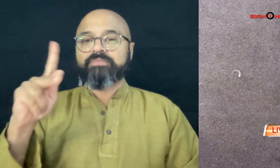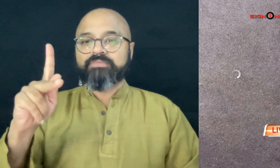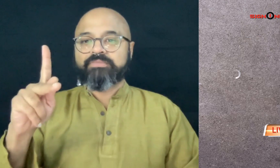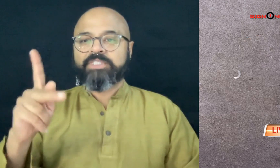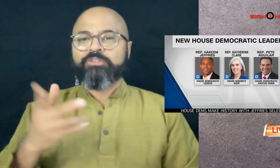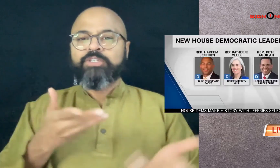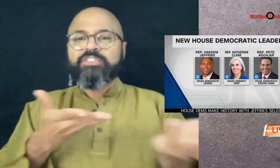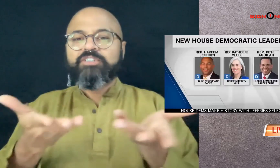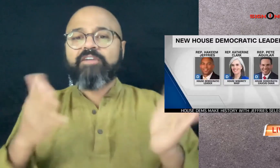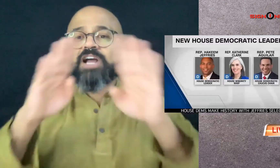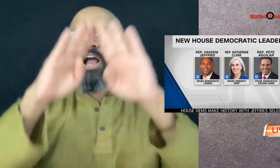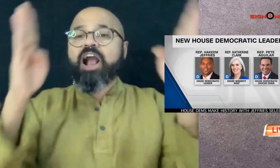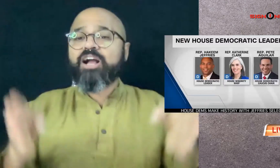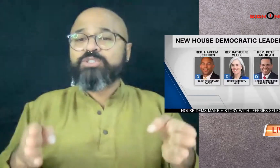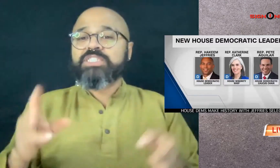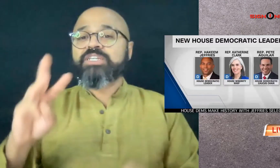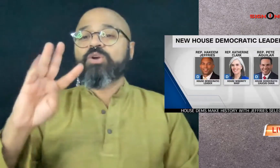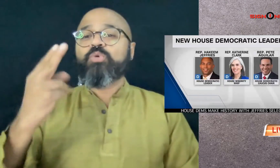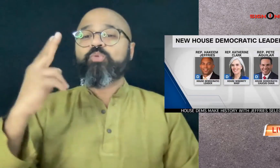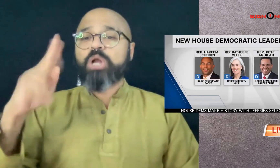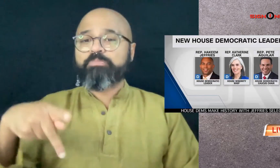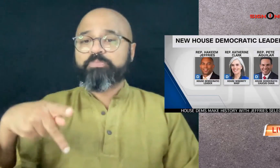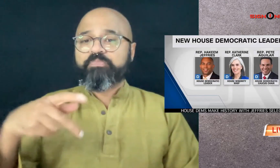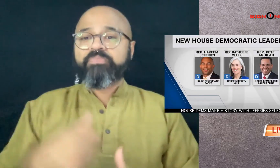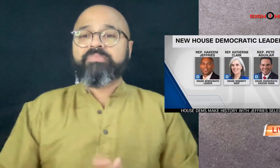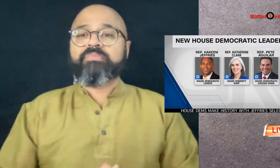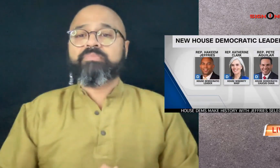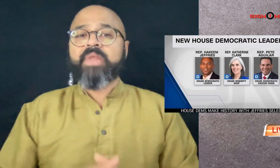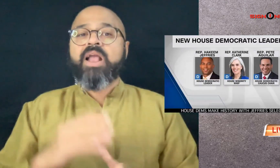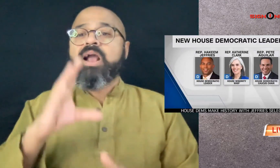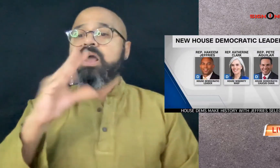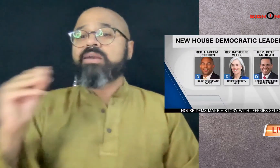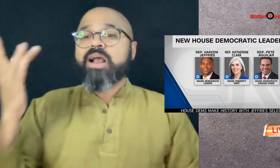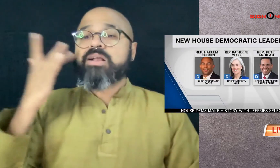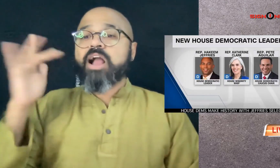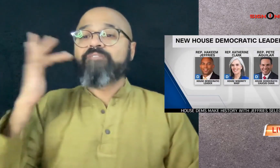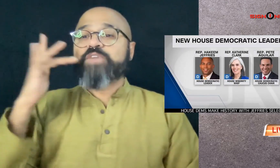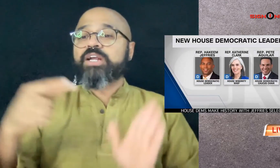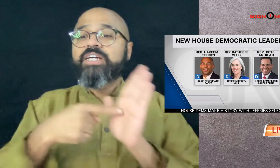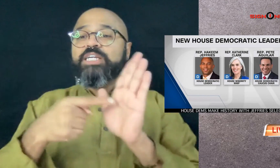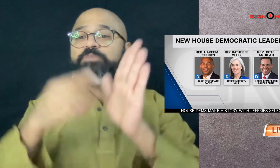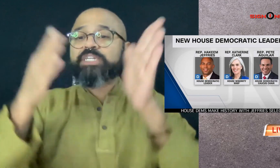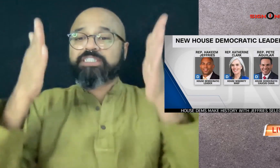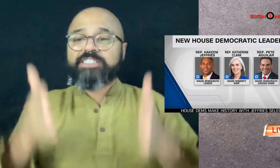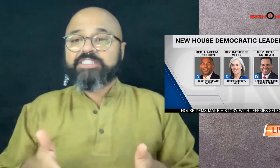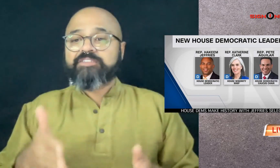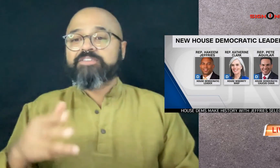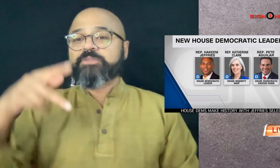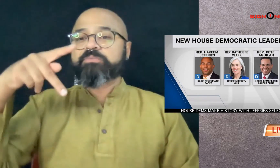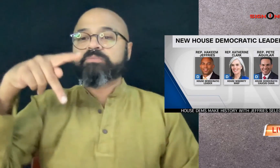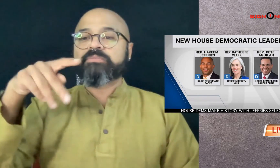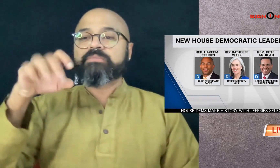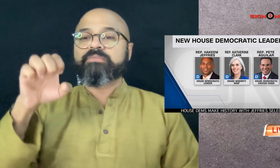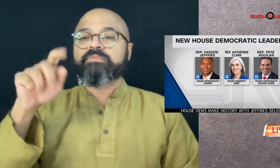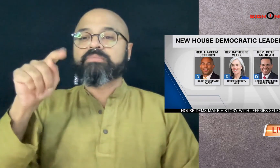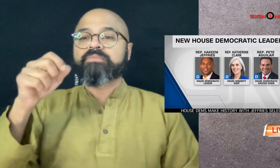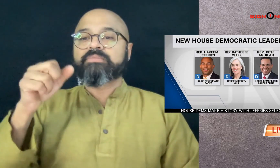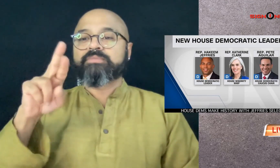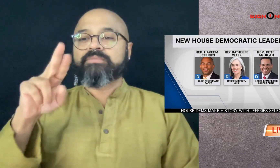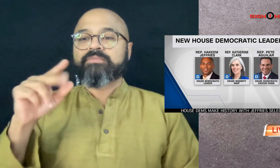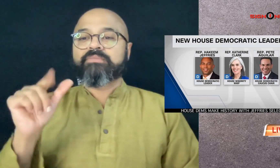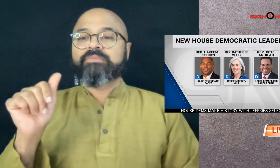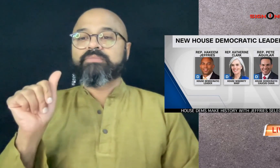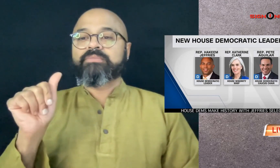Katherine Clark to serve as House Whip and California representative Peter Aguilar to